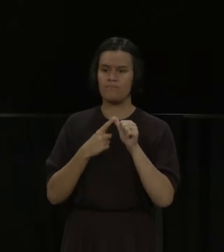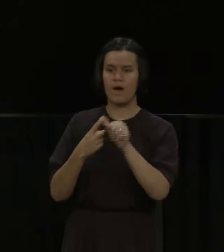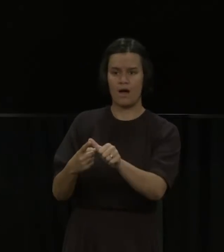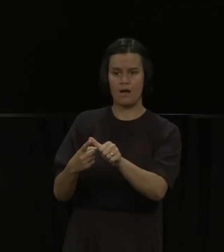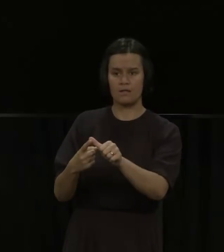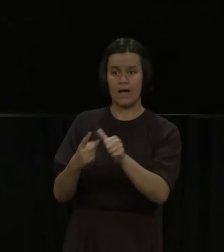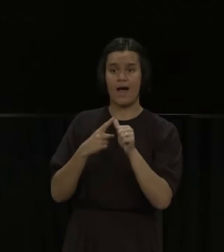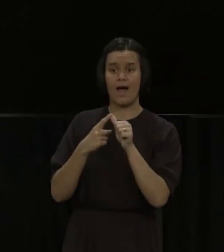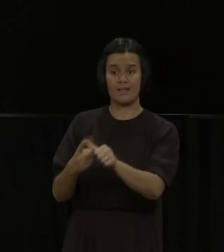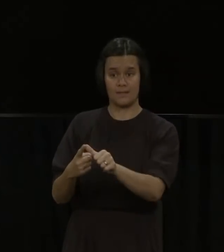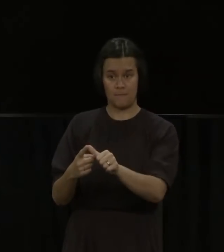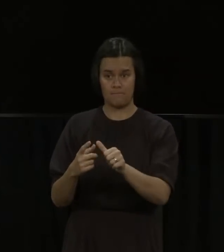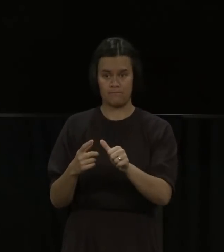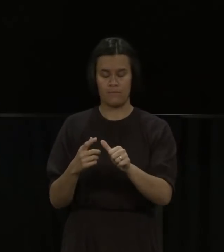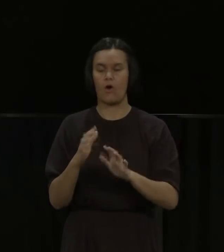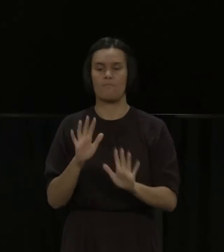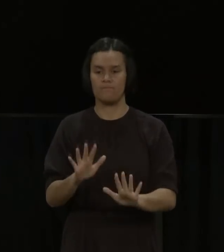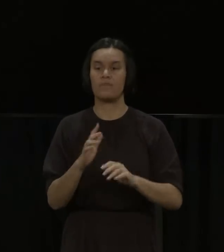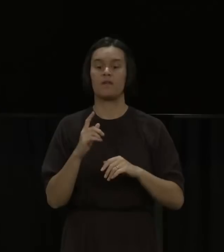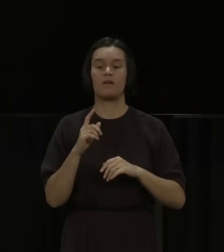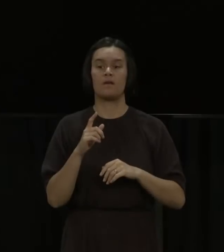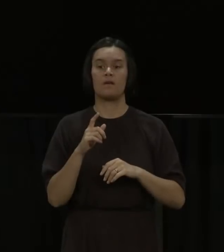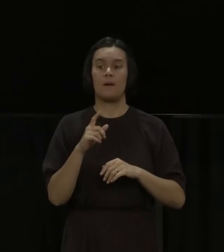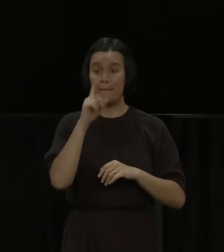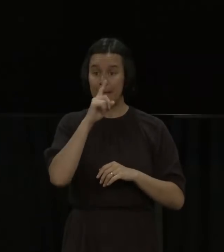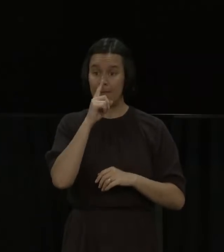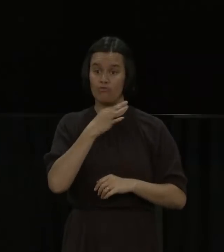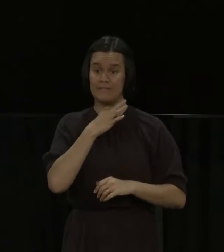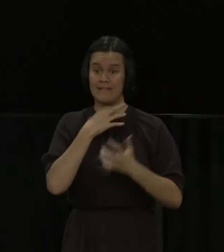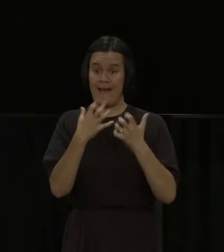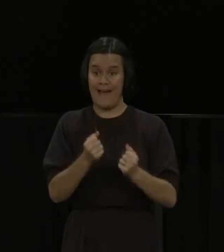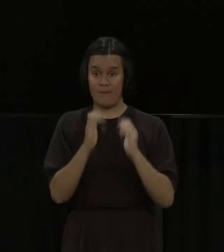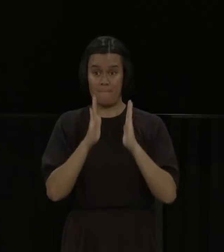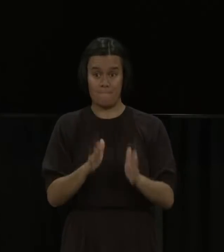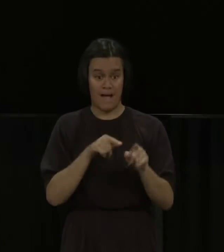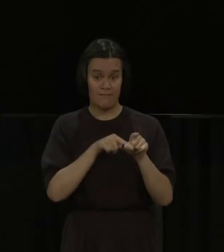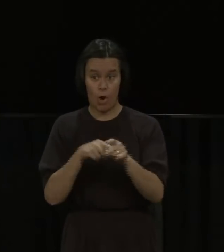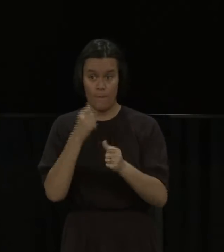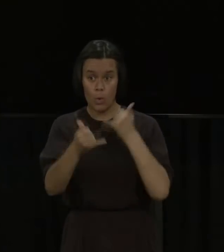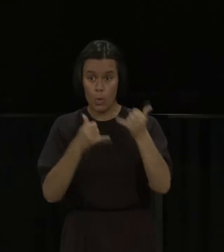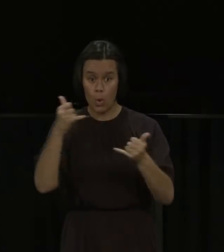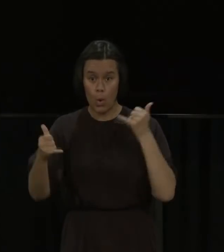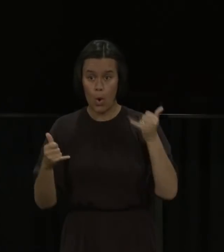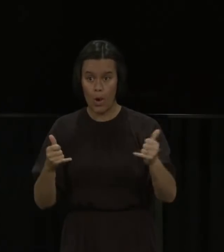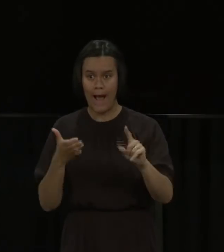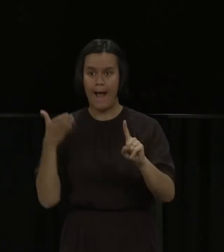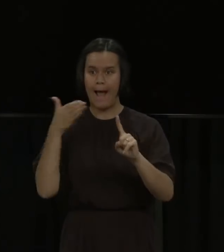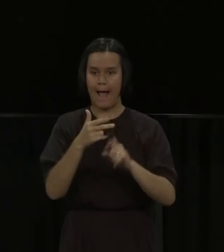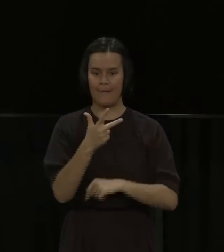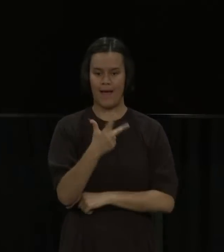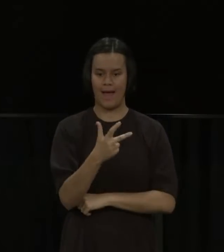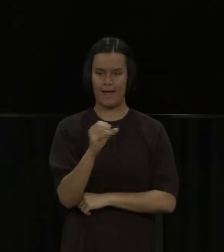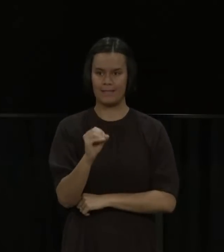The gold standard was 80, s there a lower limit?